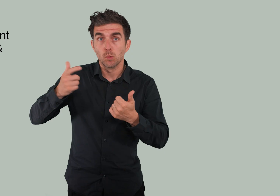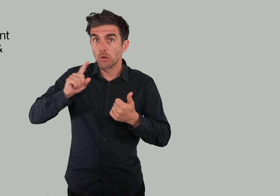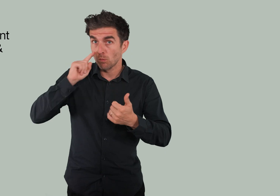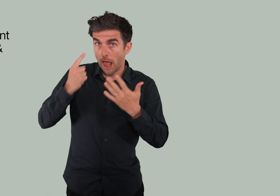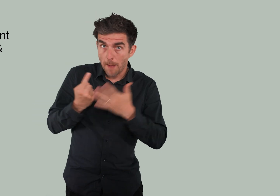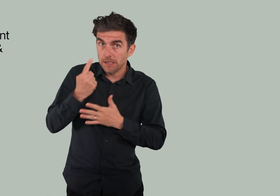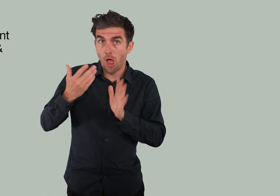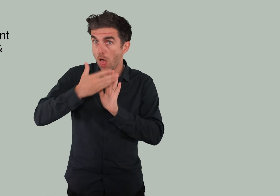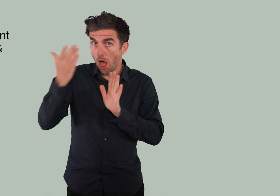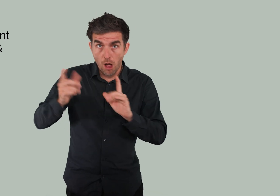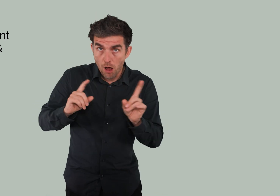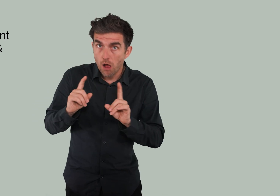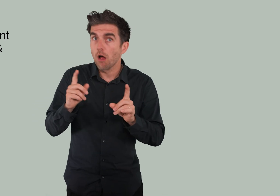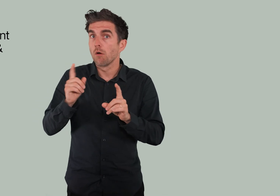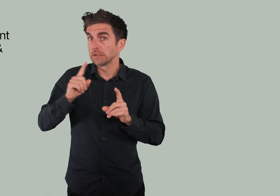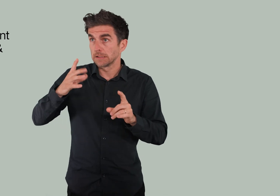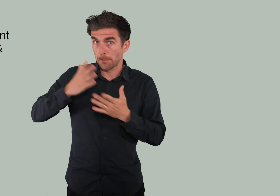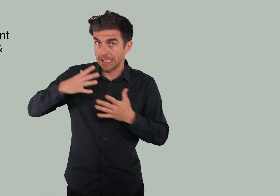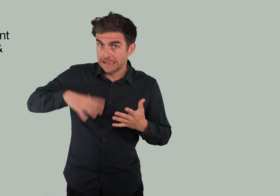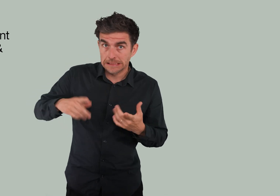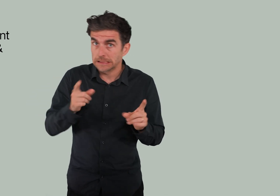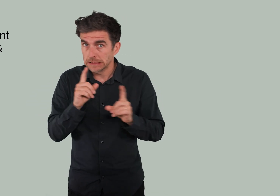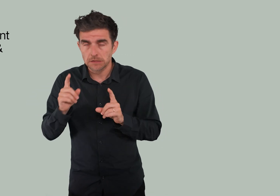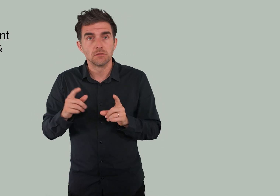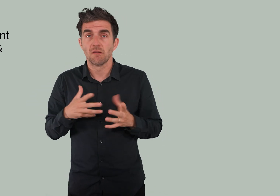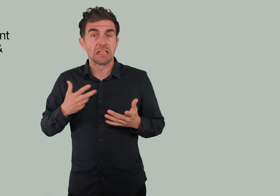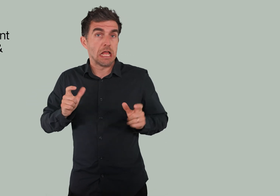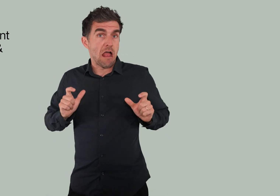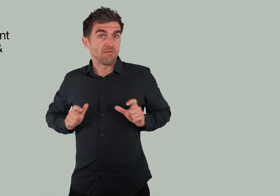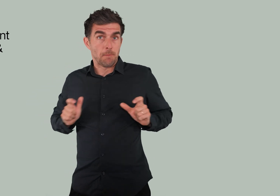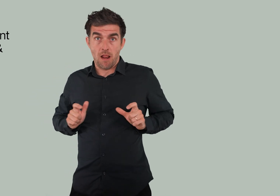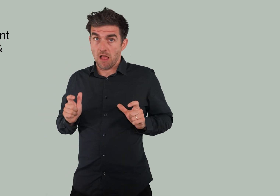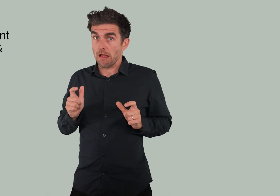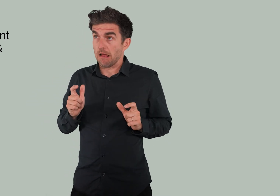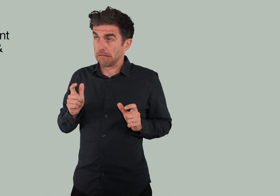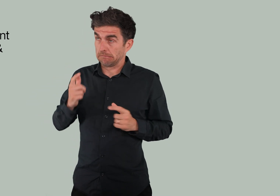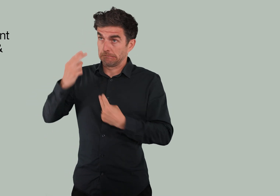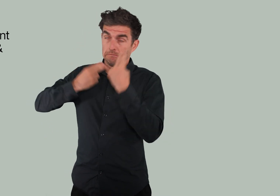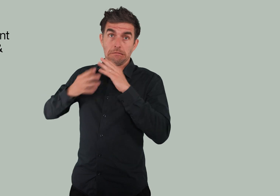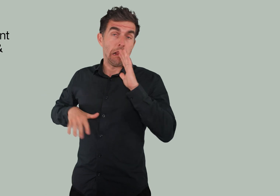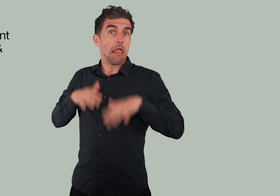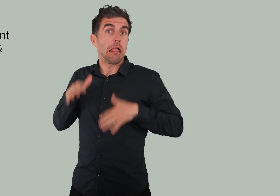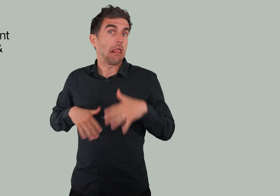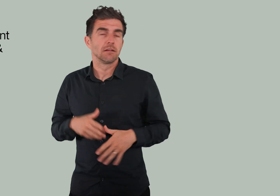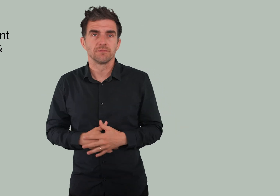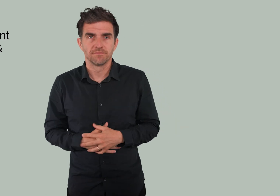(what will happen, how long it will take and what will be required of them), and of discomfort at the prospect of being assessed.